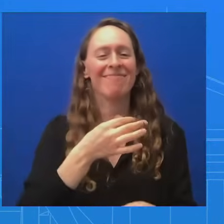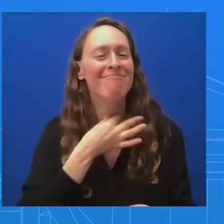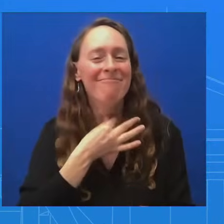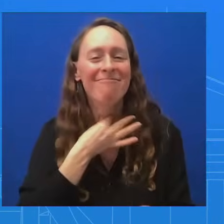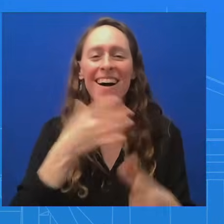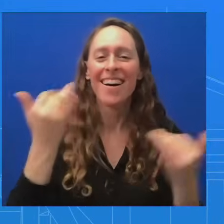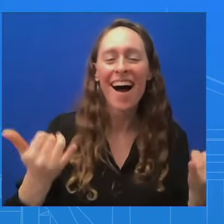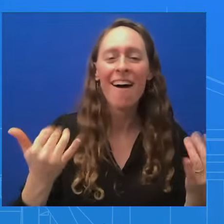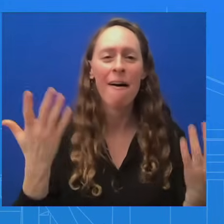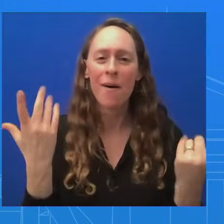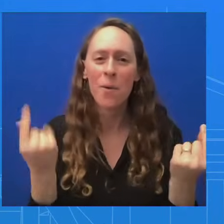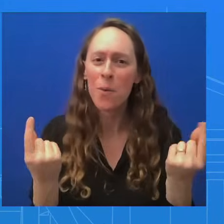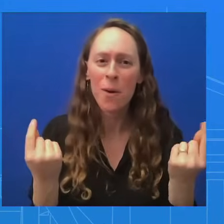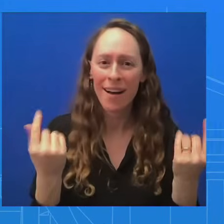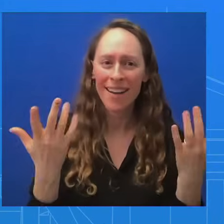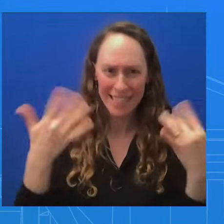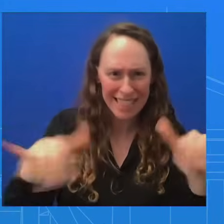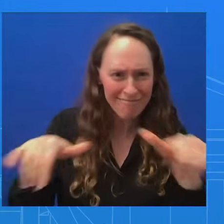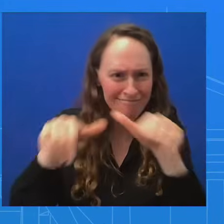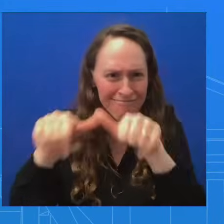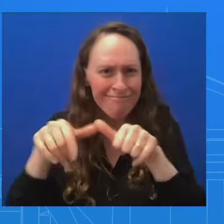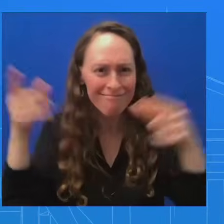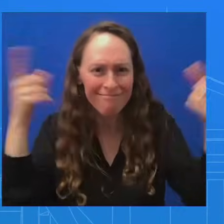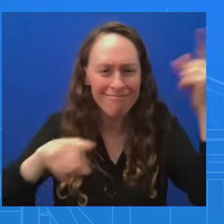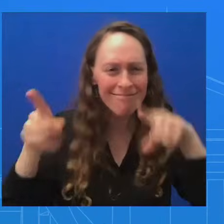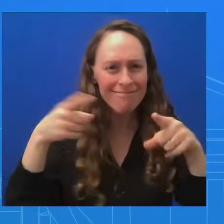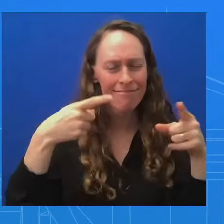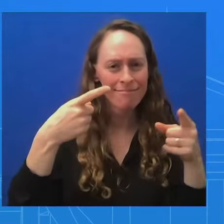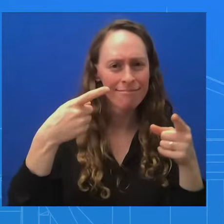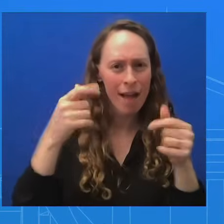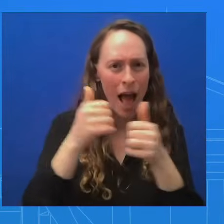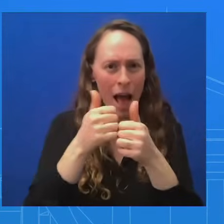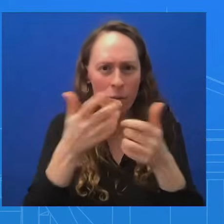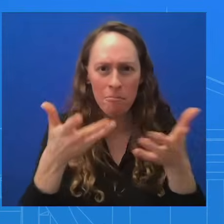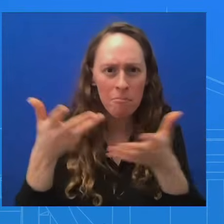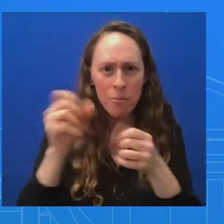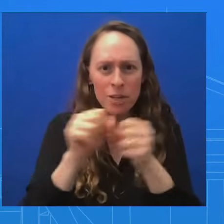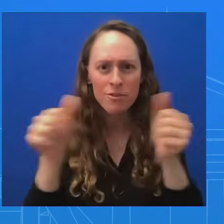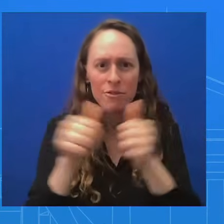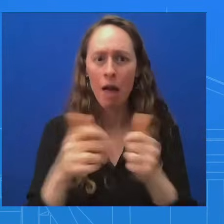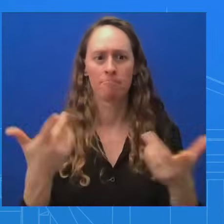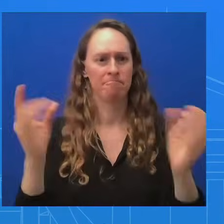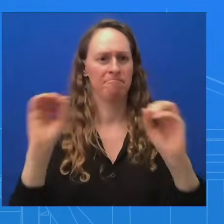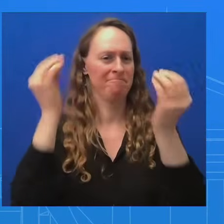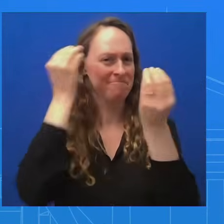First, does the President plan similar calls, as he had with Prime Minister Netanyahu,